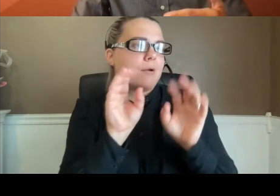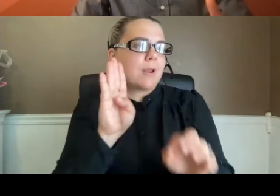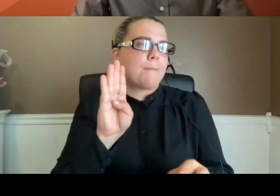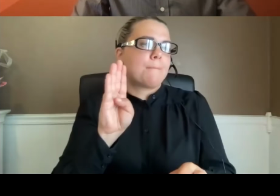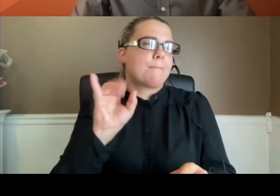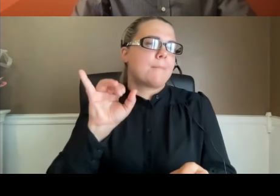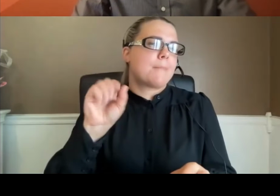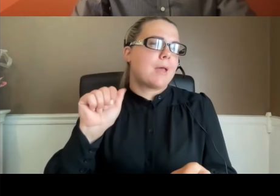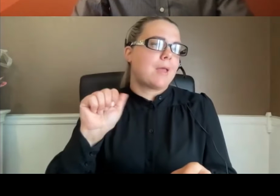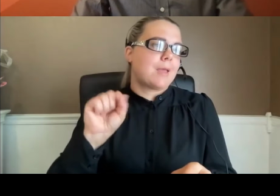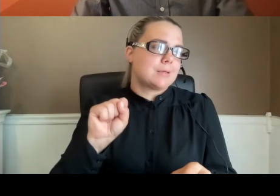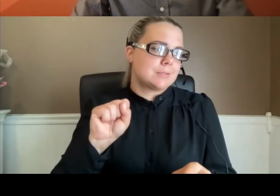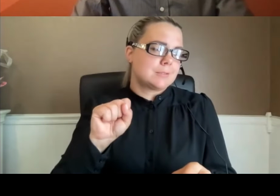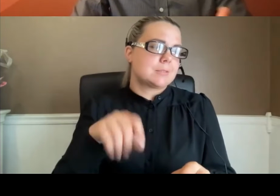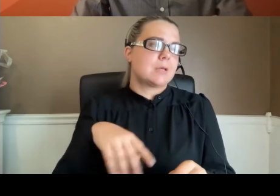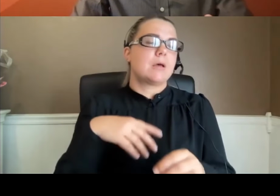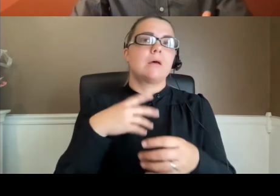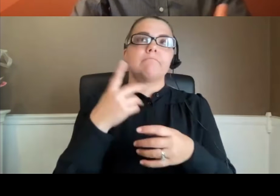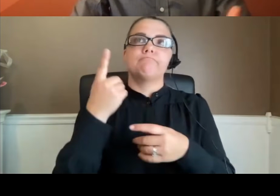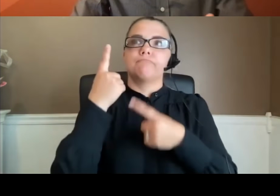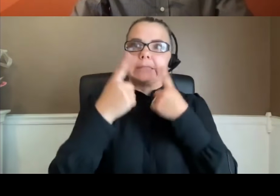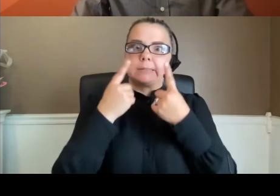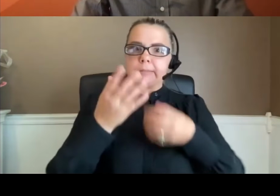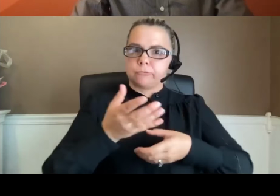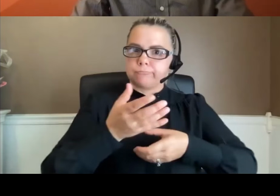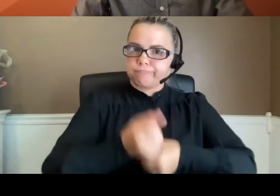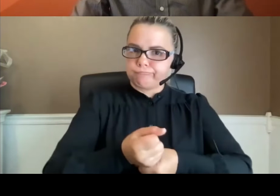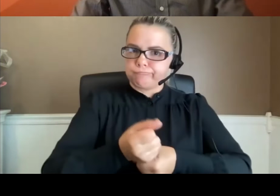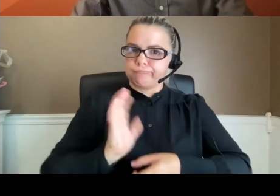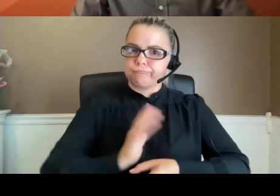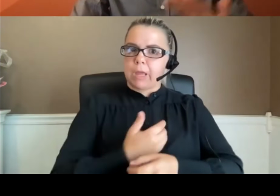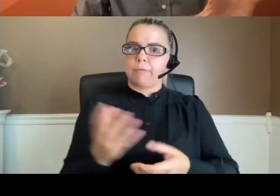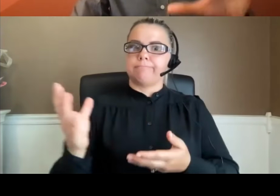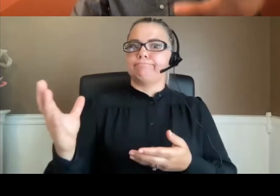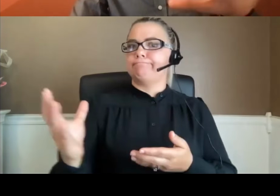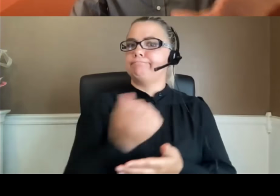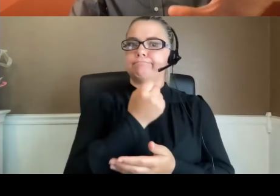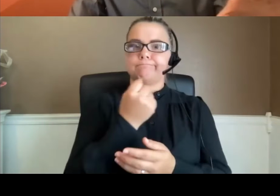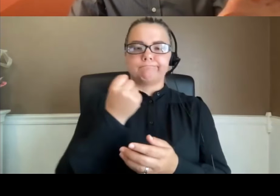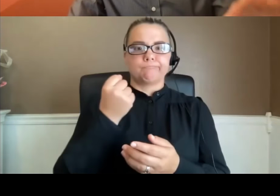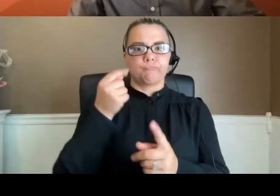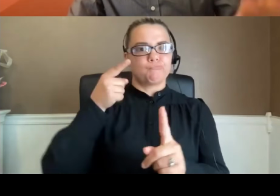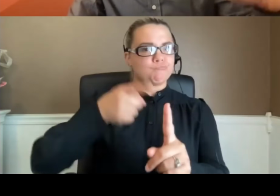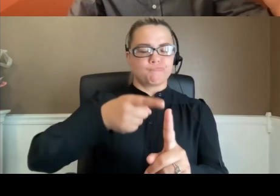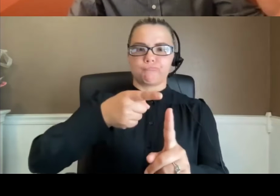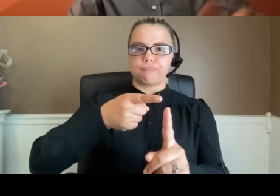think about summarization as kind of the main goal of all of this and using redundancy when